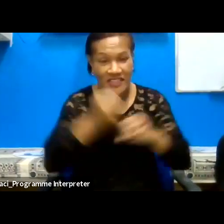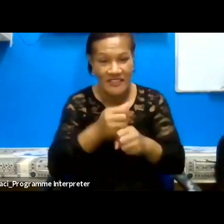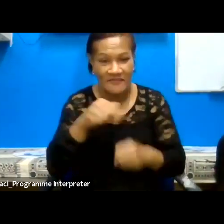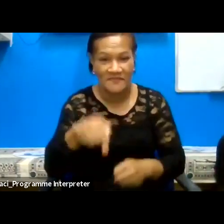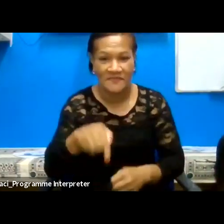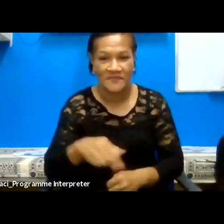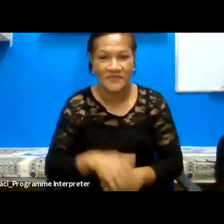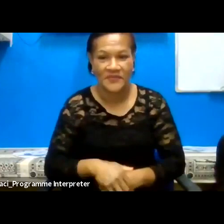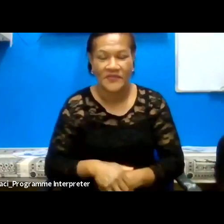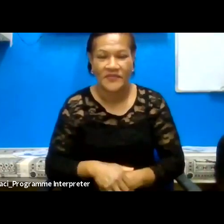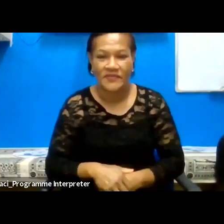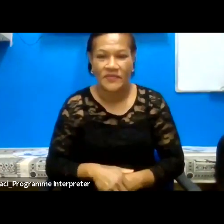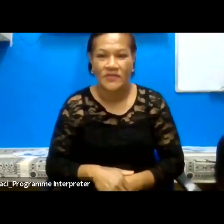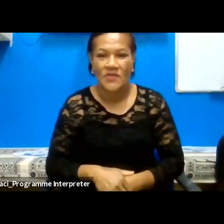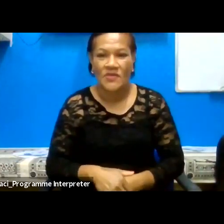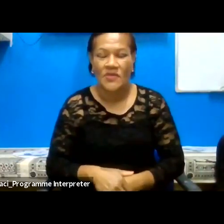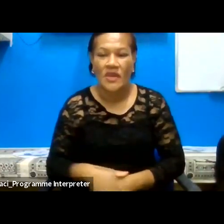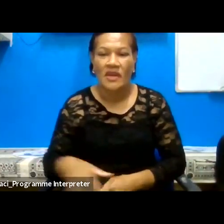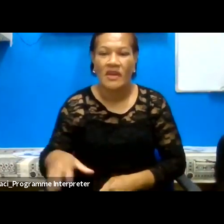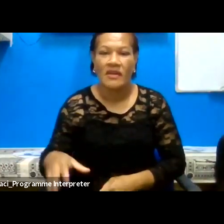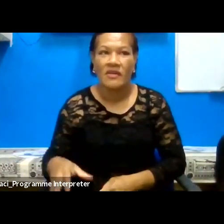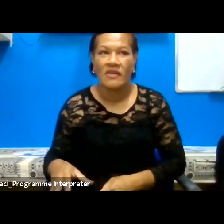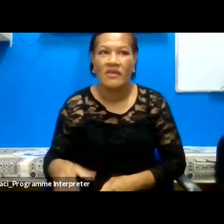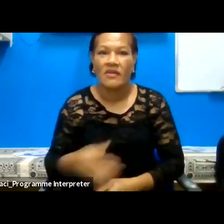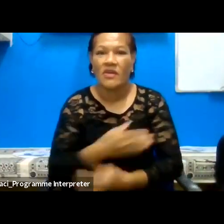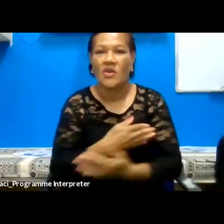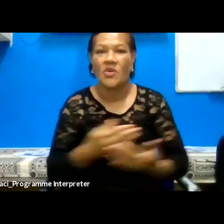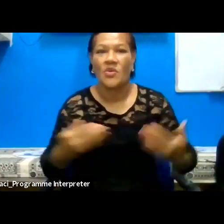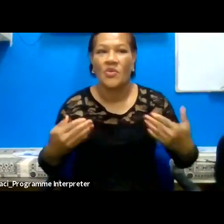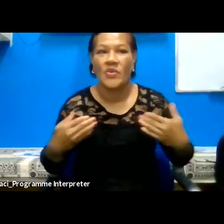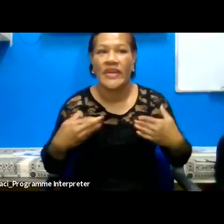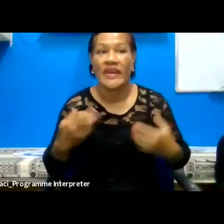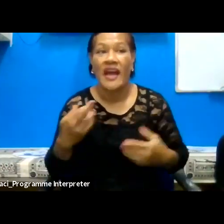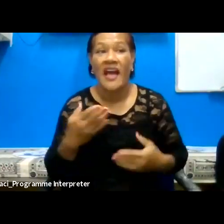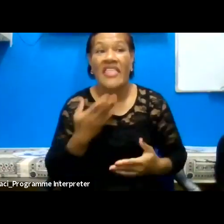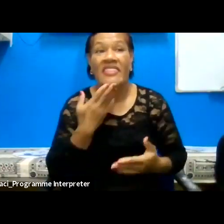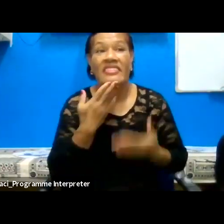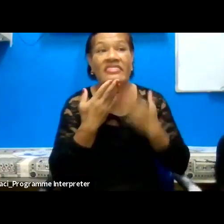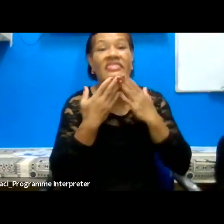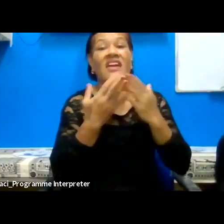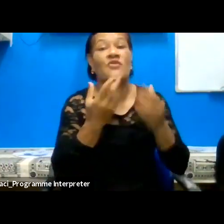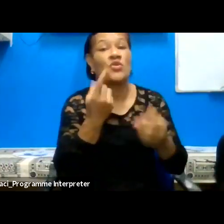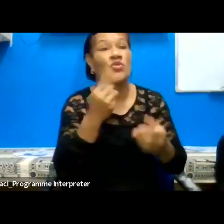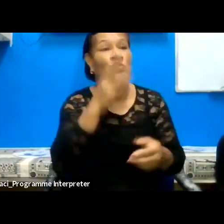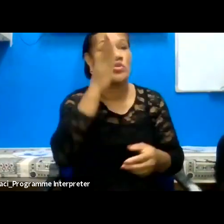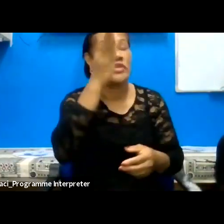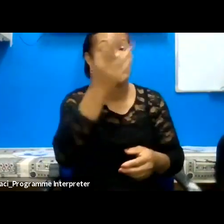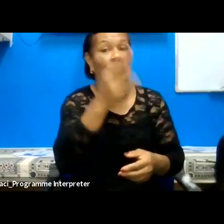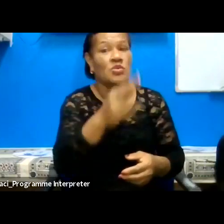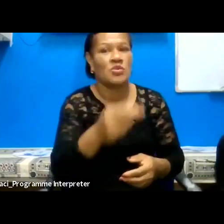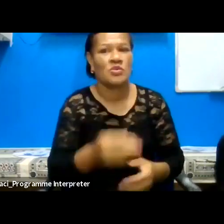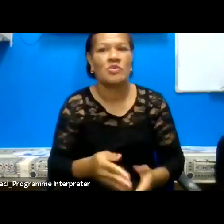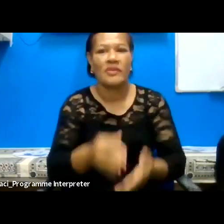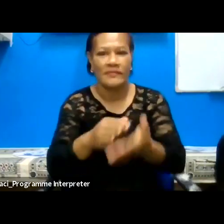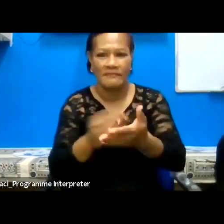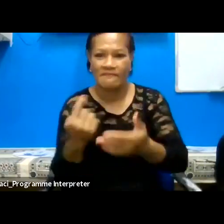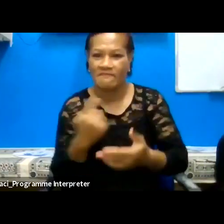back to the water no matter how